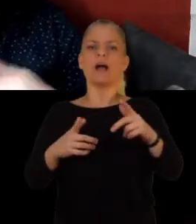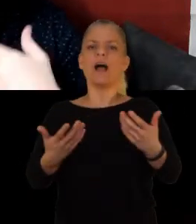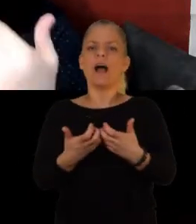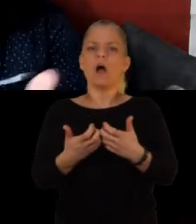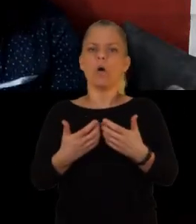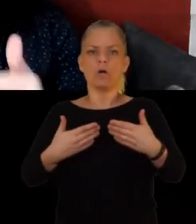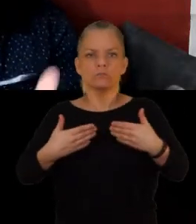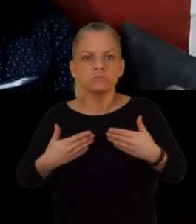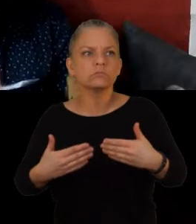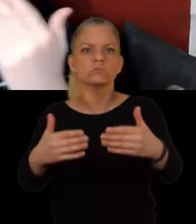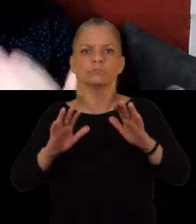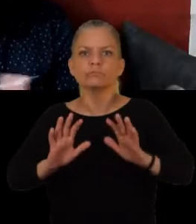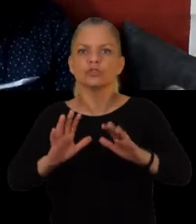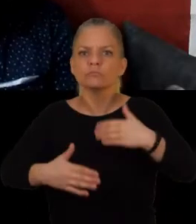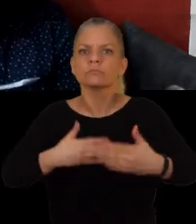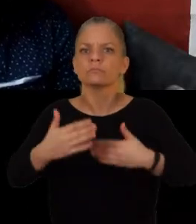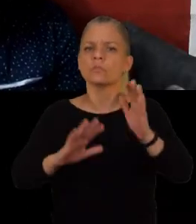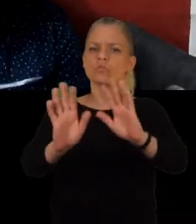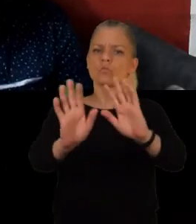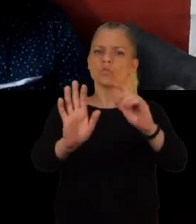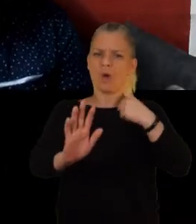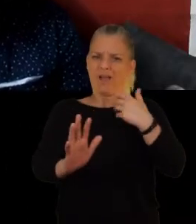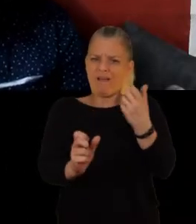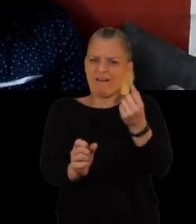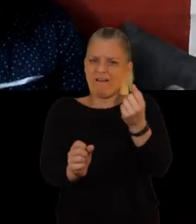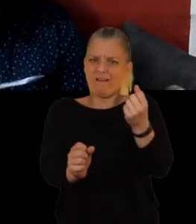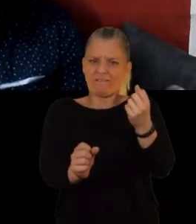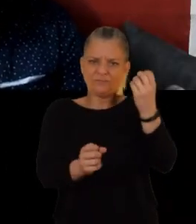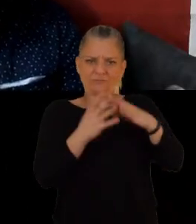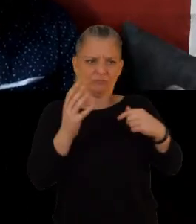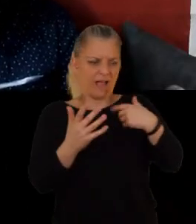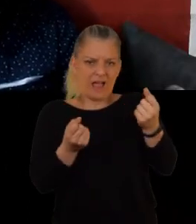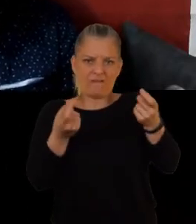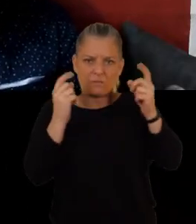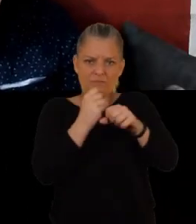how do we keep kind of moving forward and pushing up saying no no i i've got lived experience and